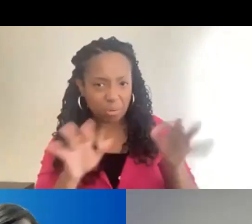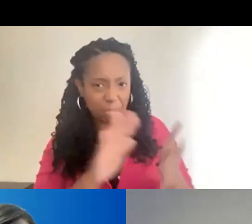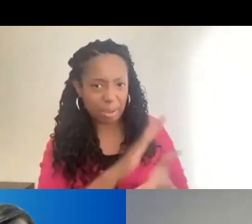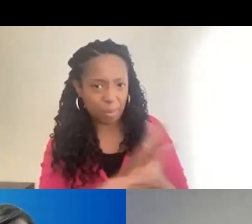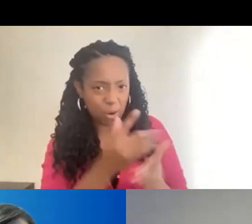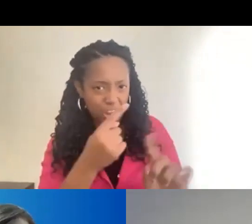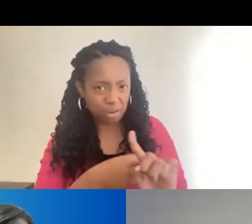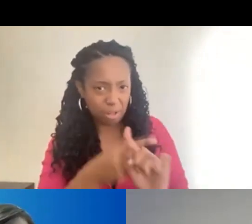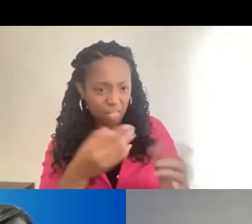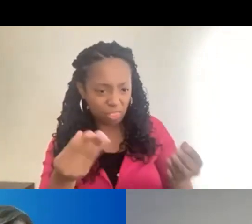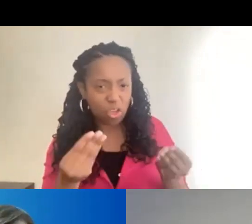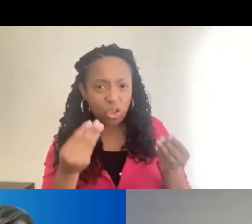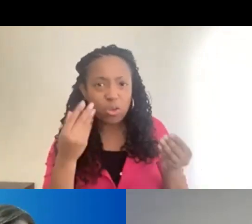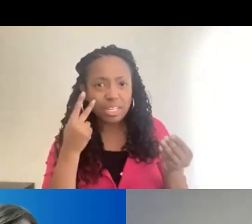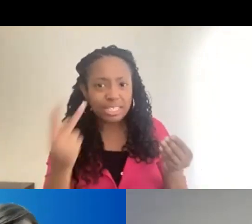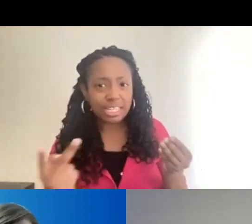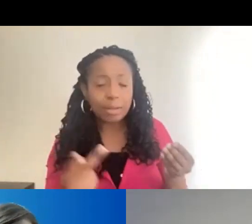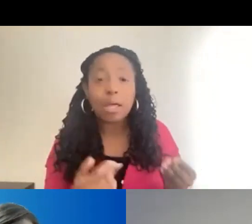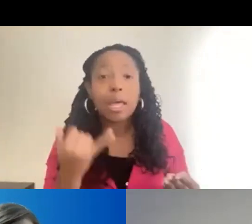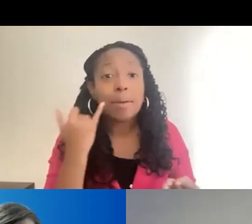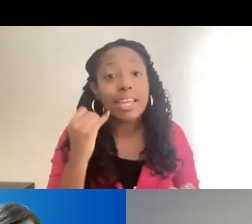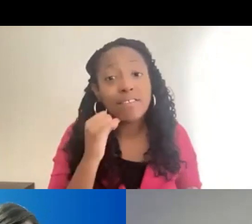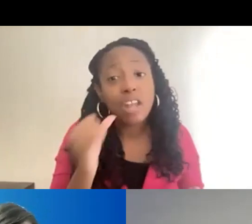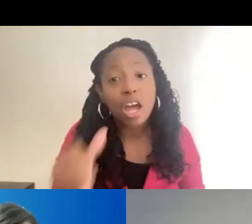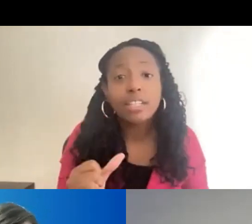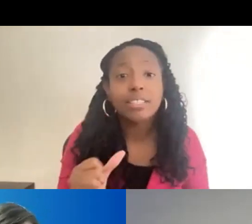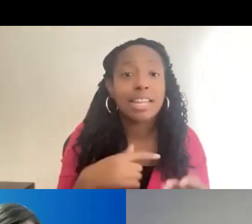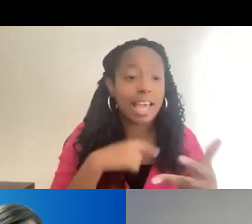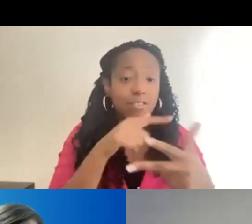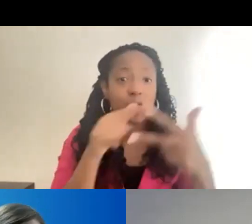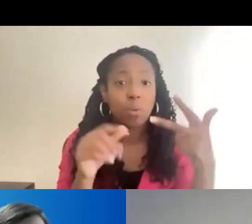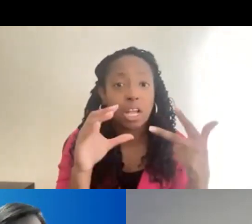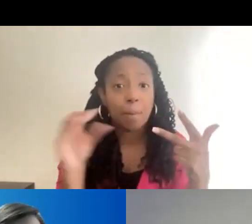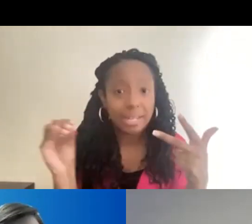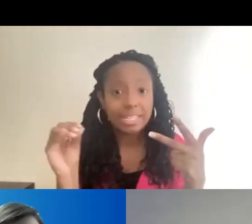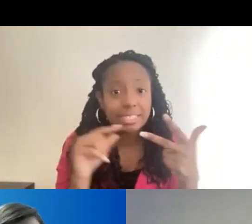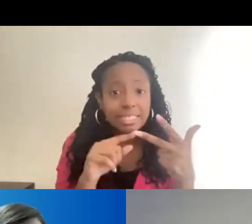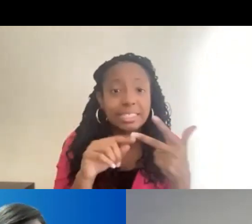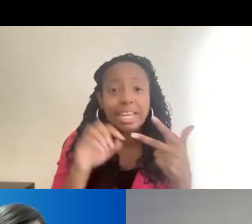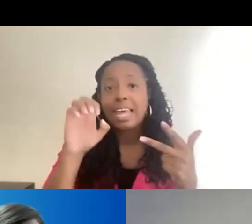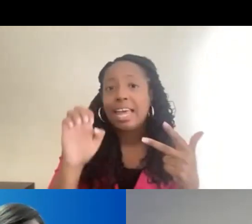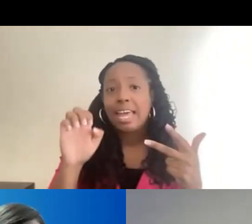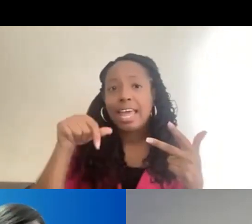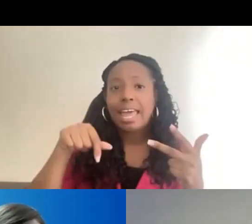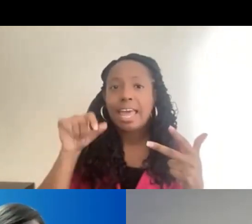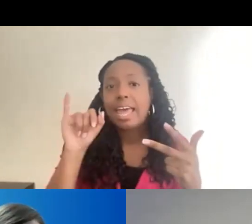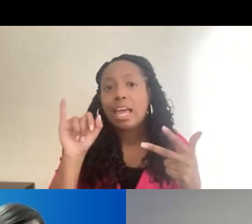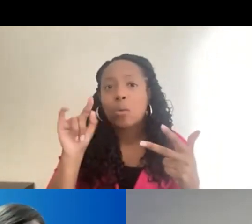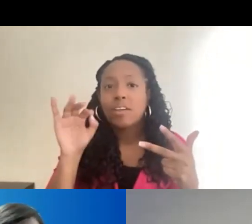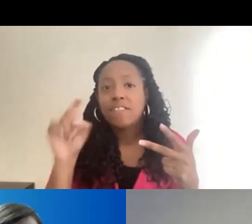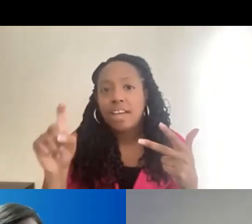also go on Equifax experion or TransUnion um these companies all provide free credit reports once a